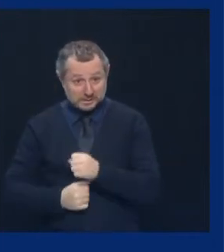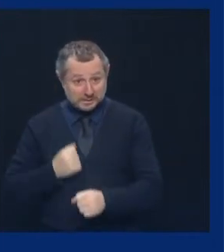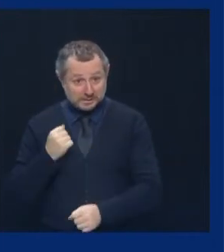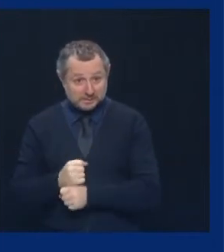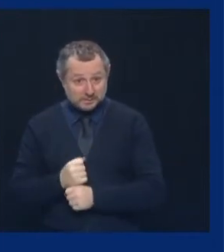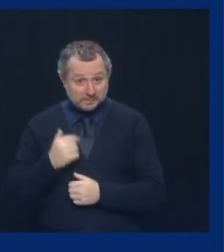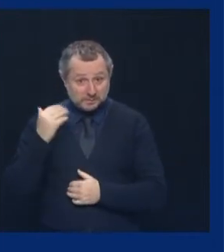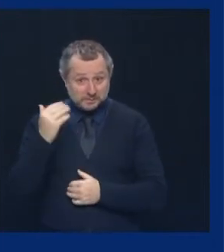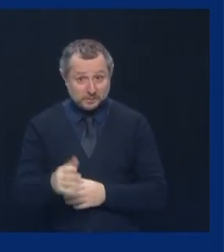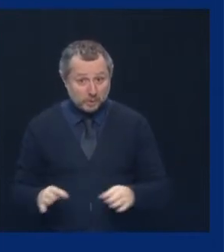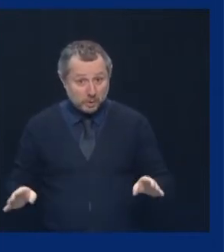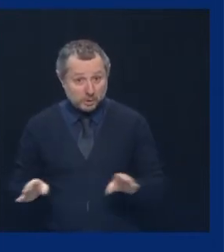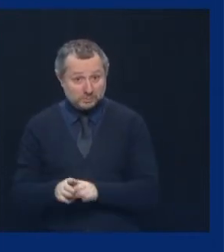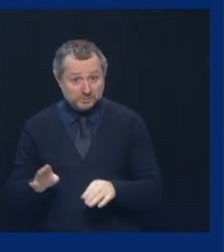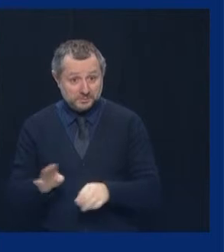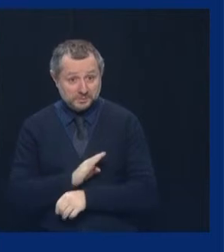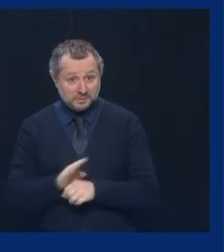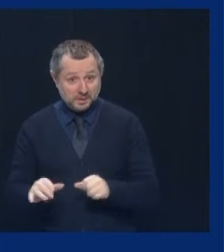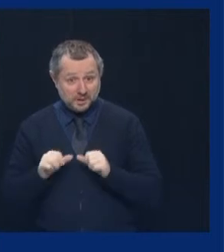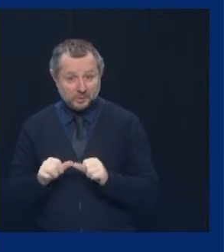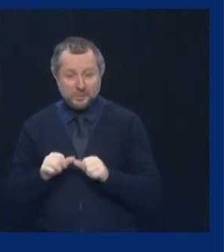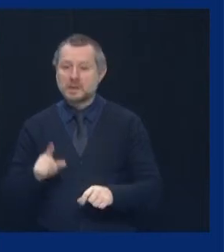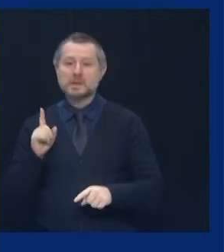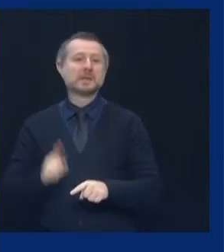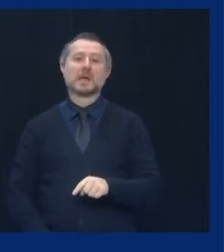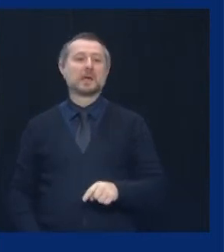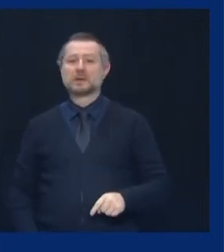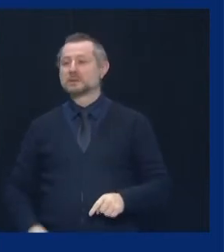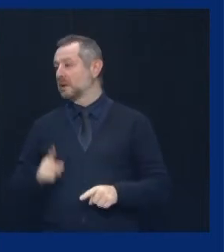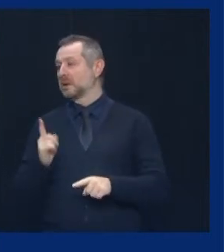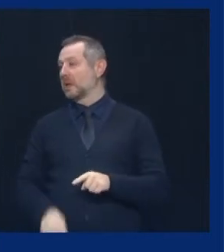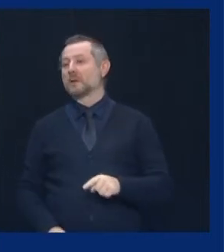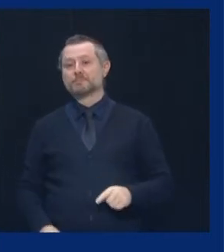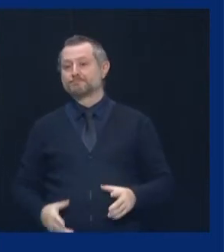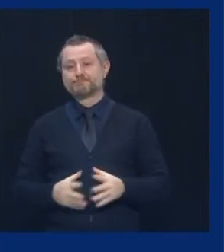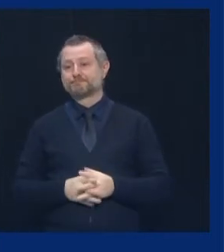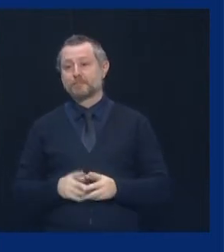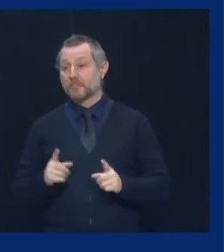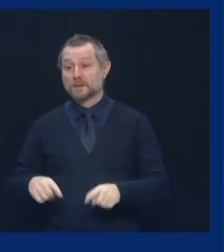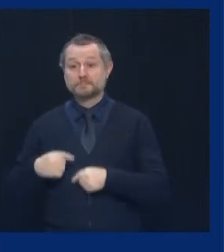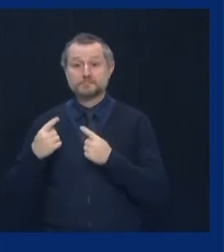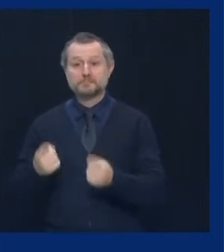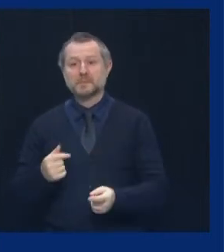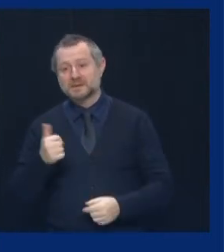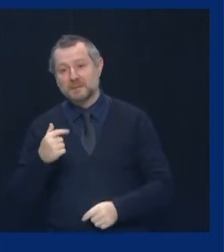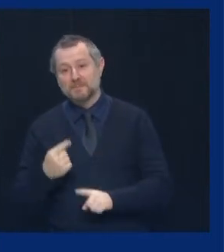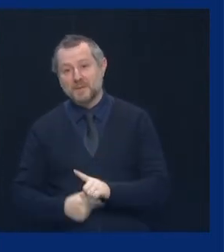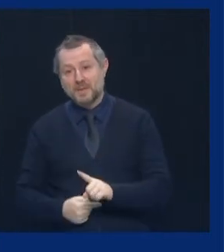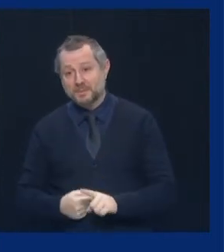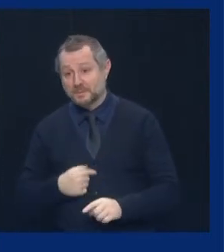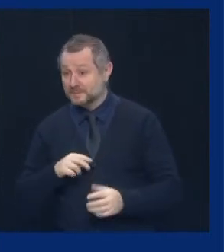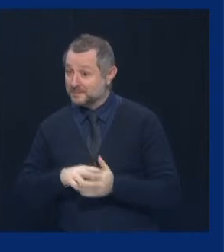WE CANNOT GO THROUGH A YEAR WITH THE ECONOMY SHUT DOWN.